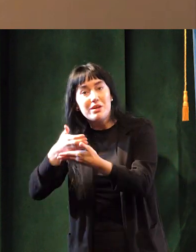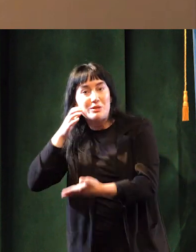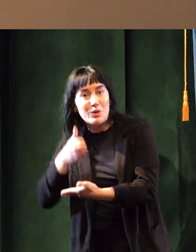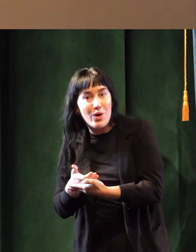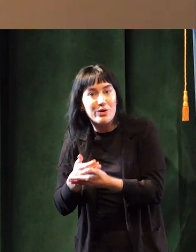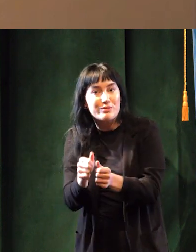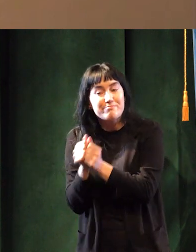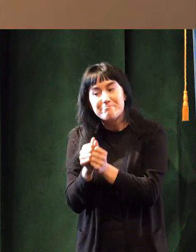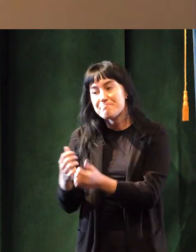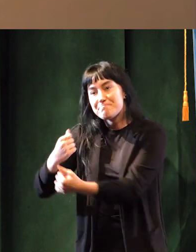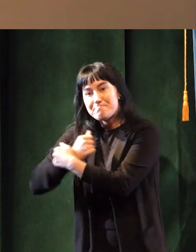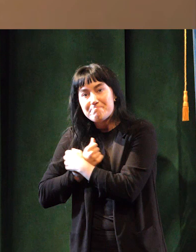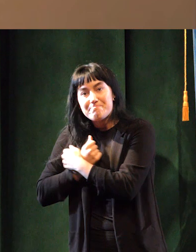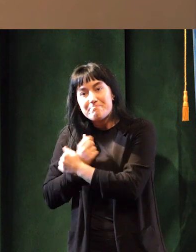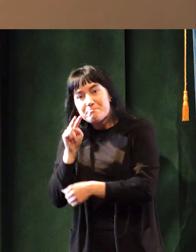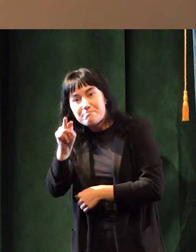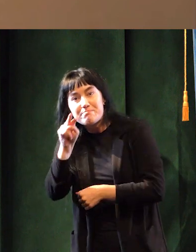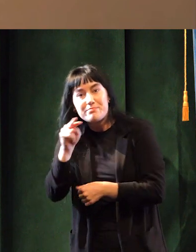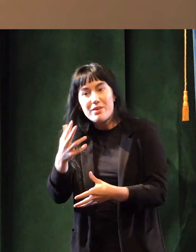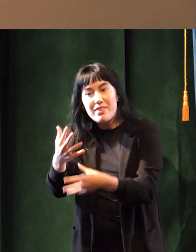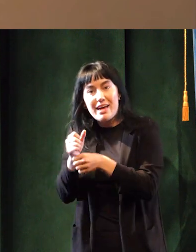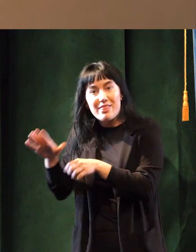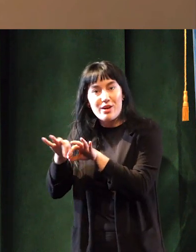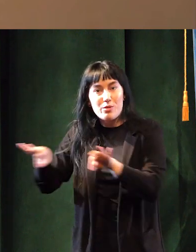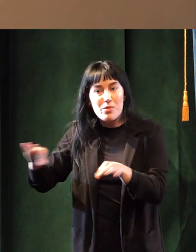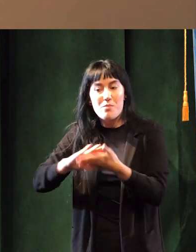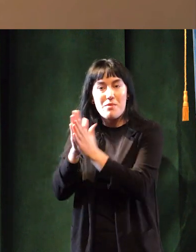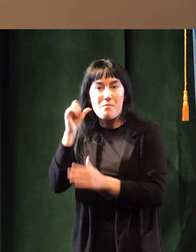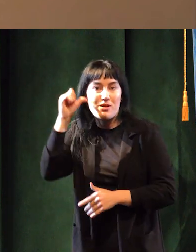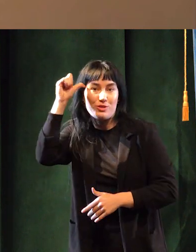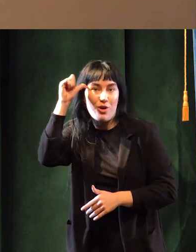give them a hug as they receive a diploma and become an adult before your